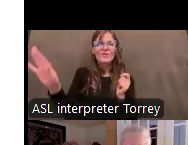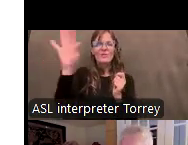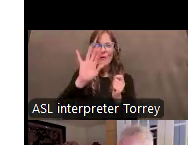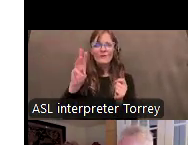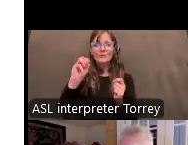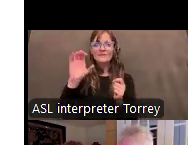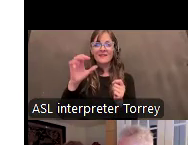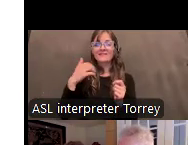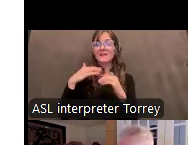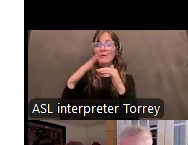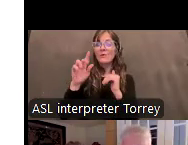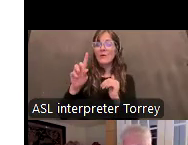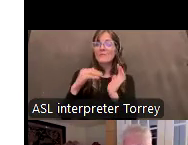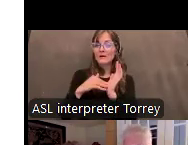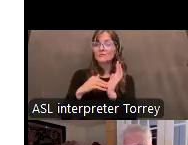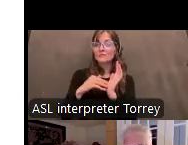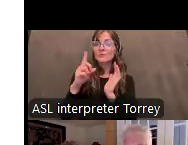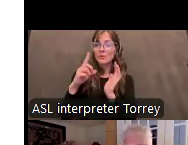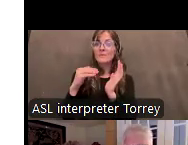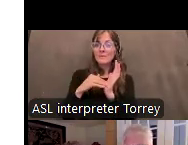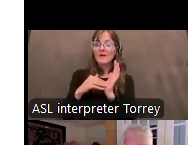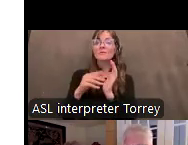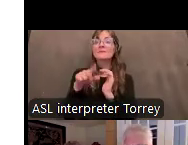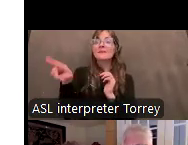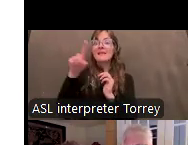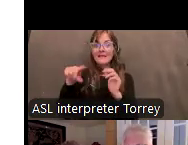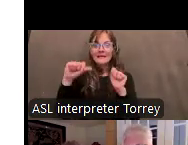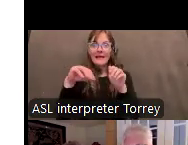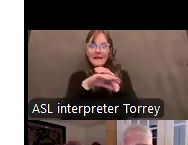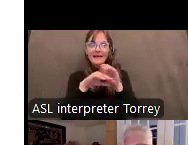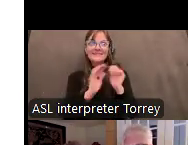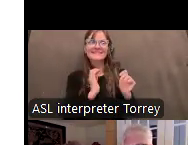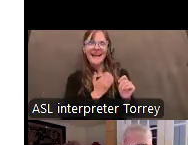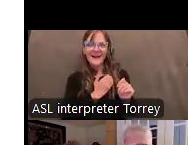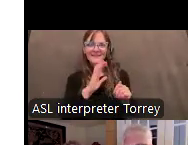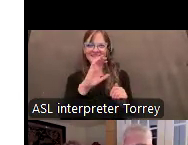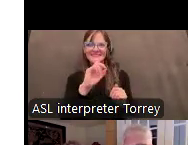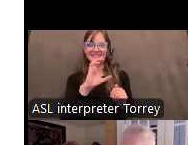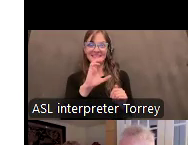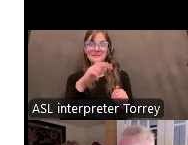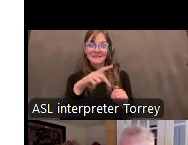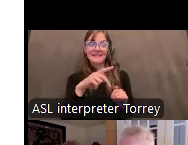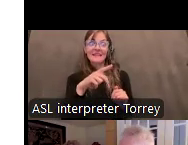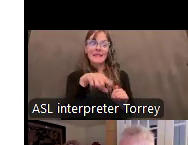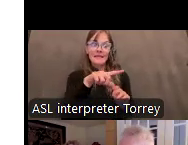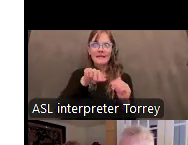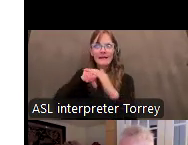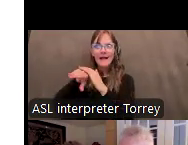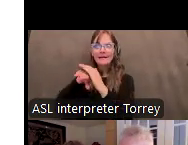to access our CDCPs and vice versa so that there is a chance for employment, not just training,